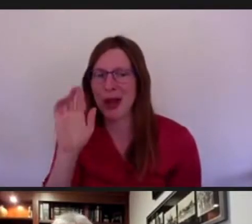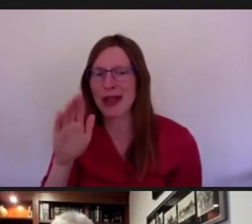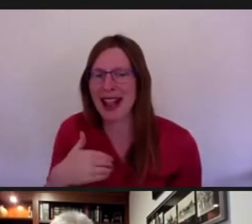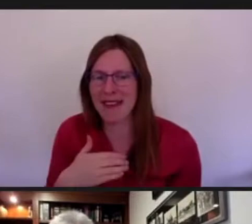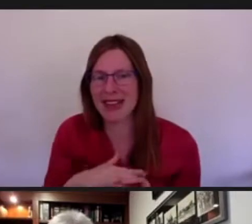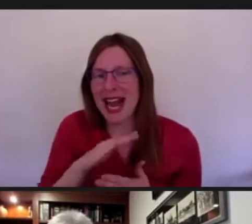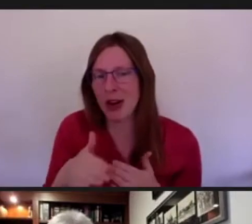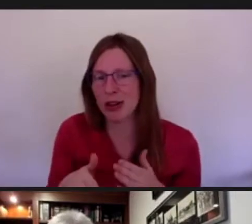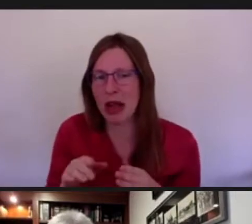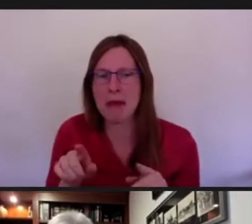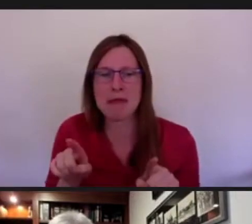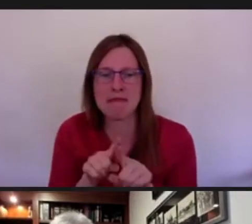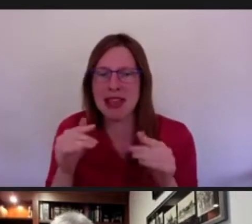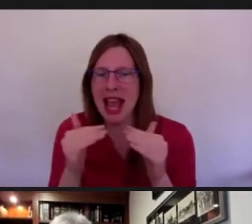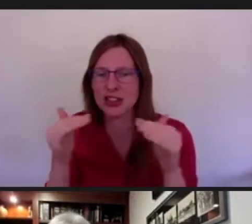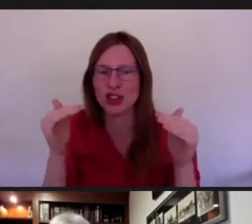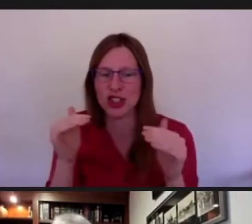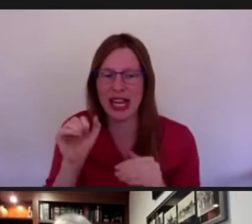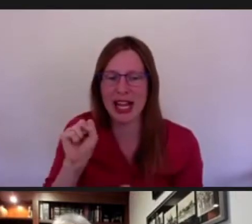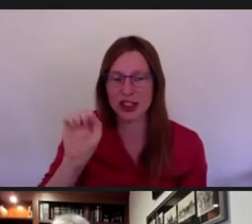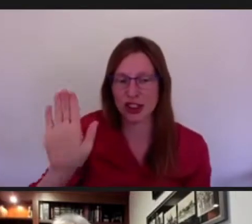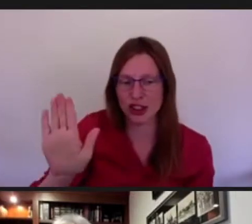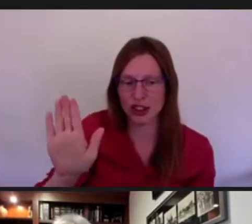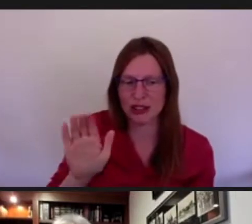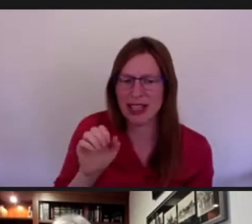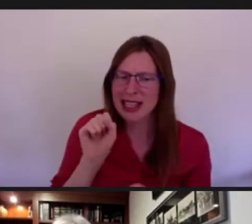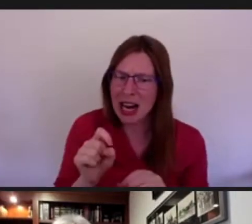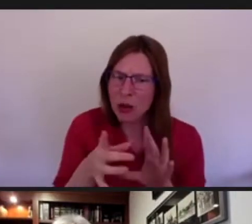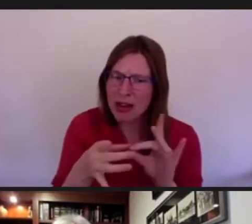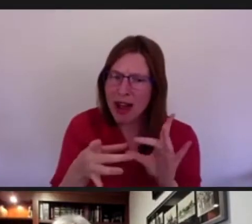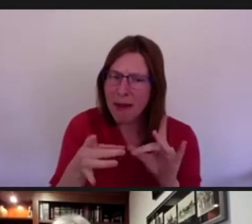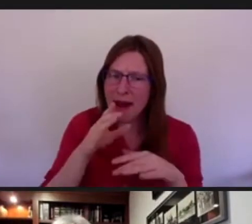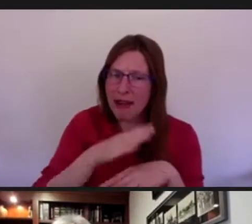to assume that they'll have outcome the same as she has?